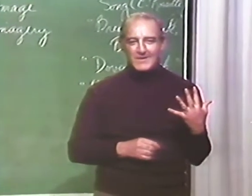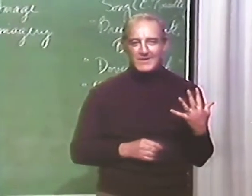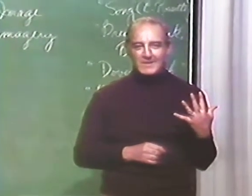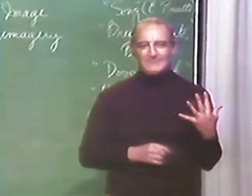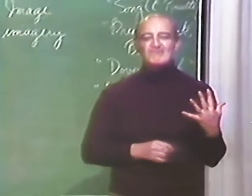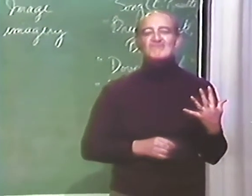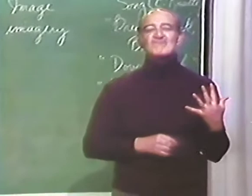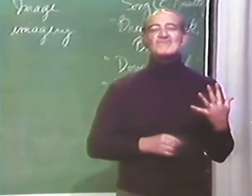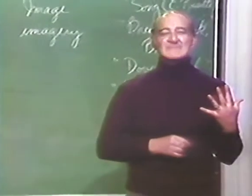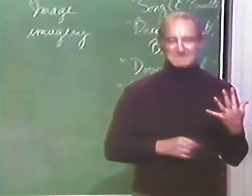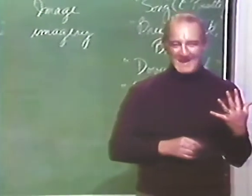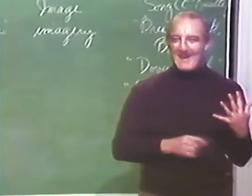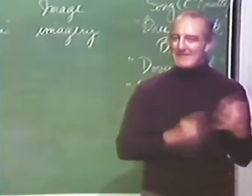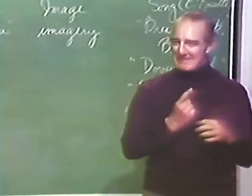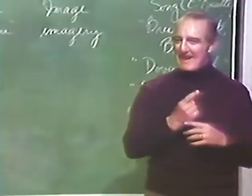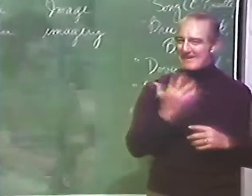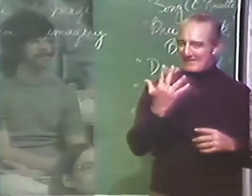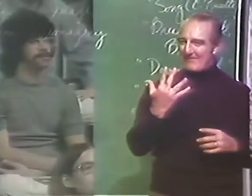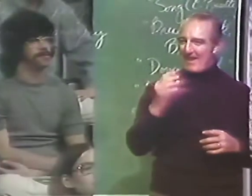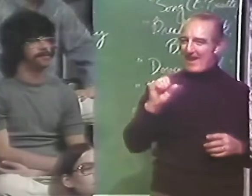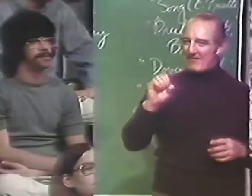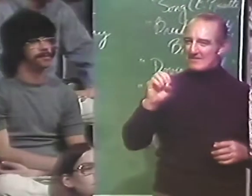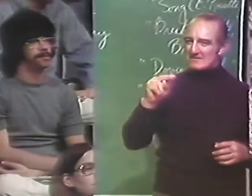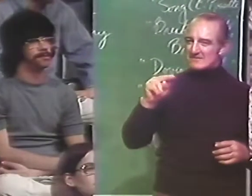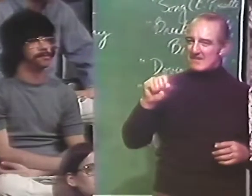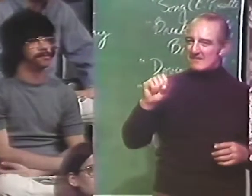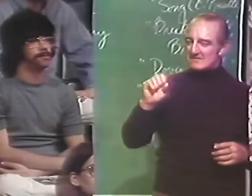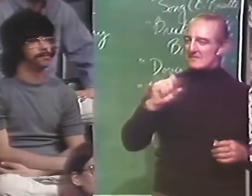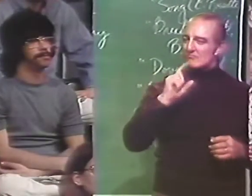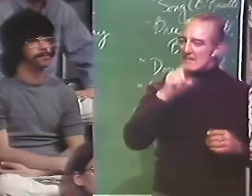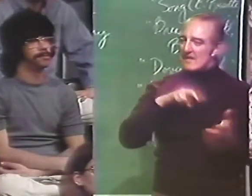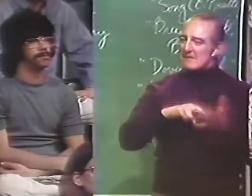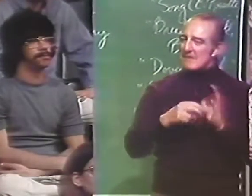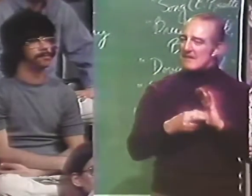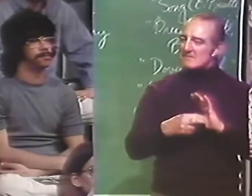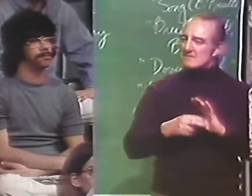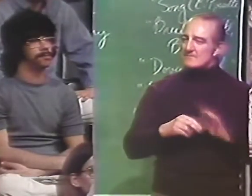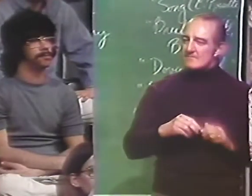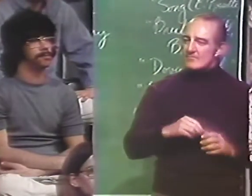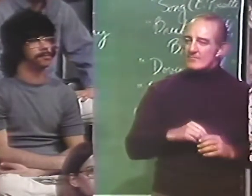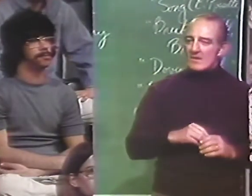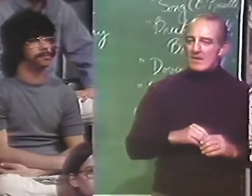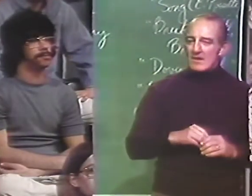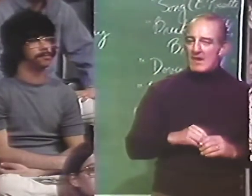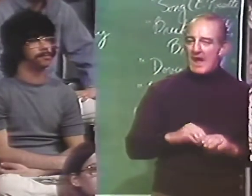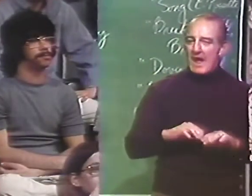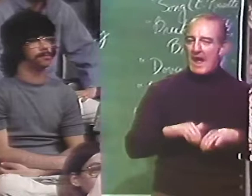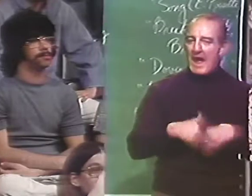SMELL. - [INHALES] SMELL, RIGHT. THE 5 SENSES REALLY MEANS...